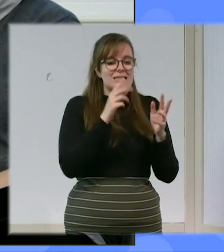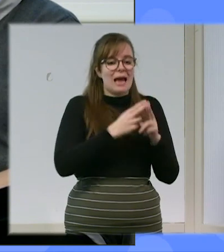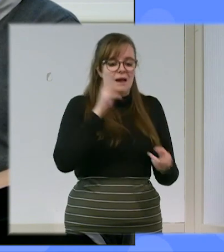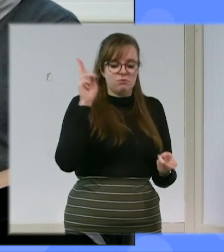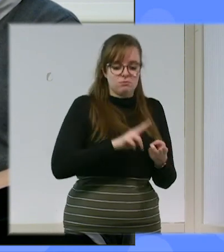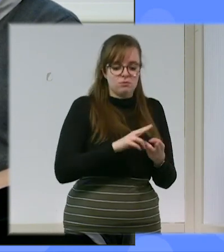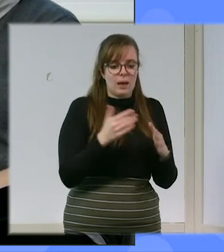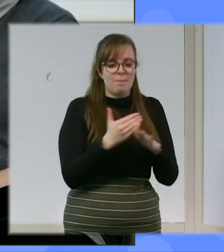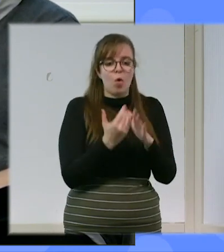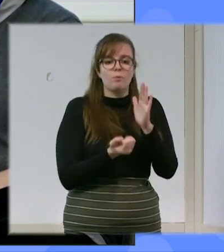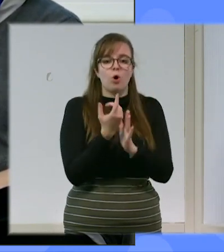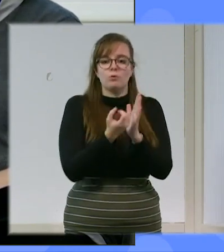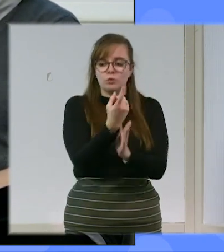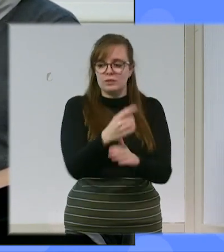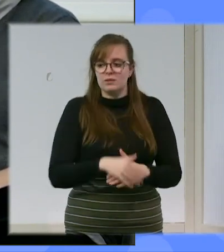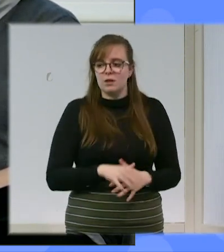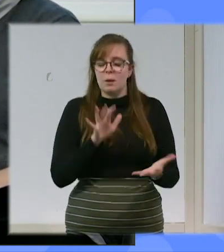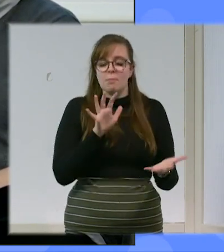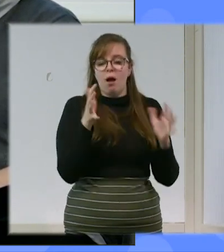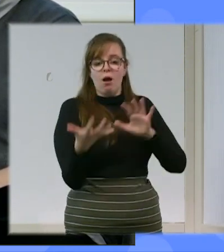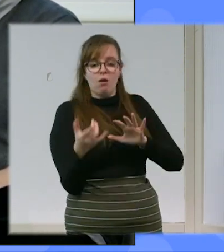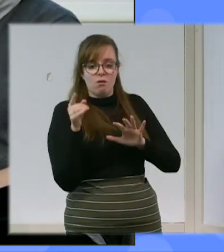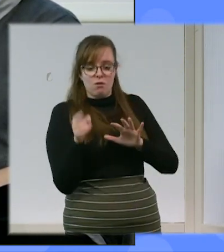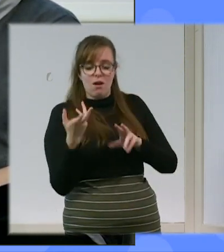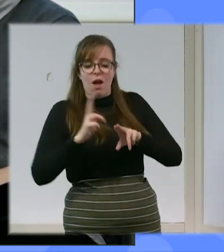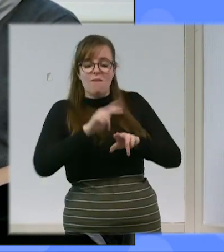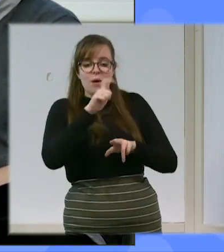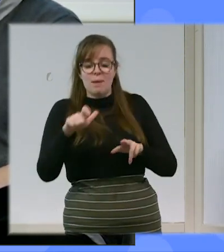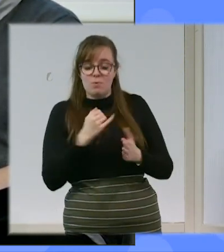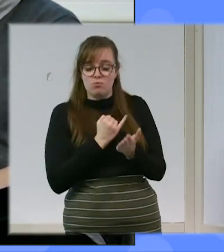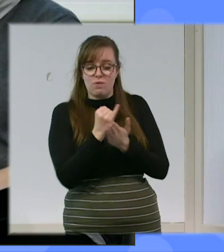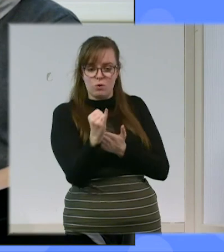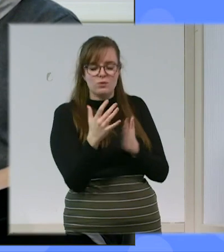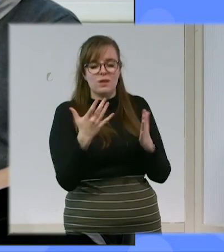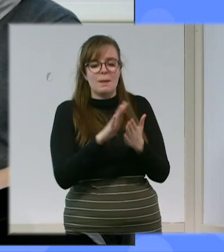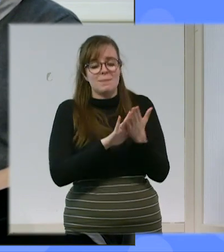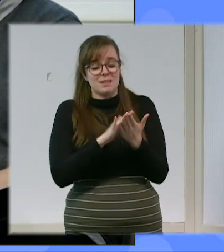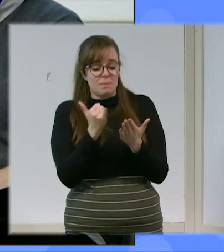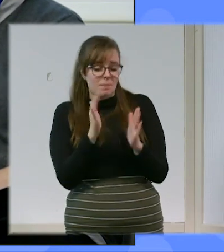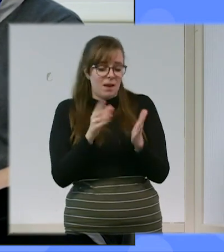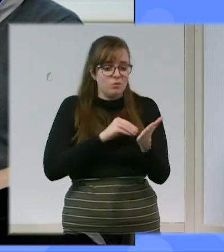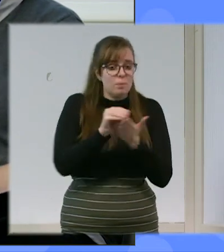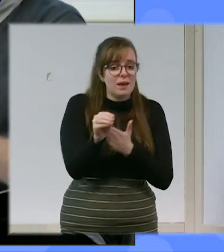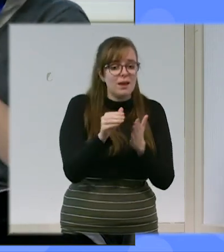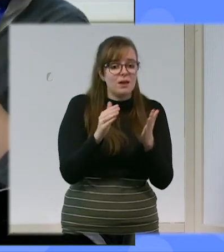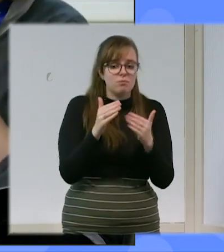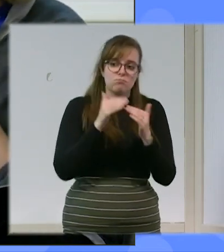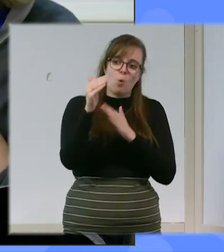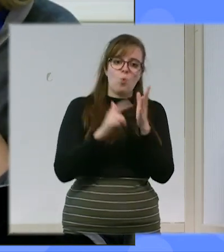as a condom you know the foot centre as if if people choose not to then actually they may end up in more types so so we need to try and think cleverly about how